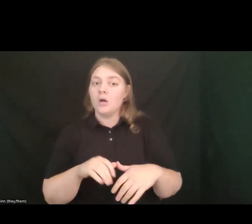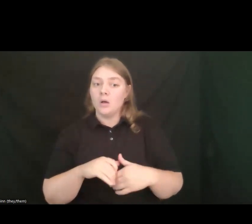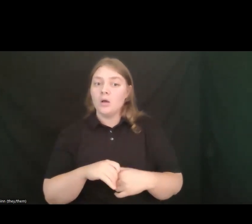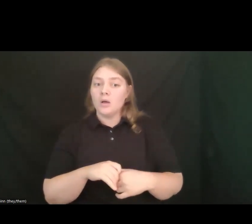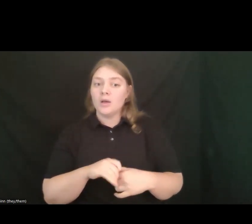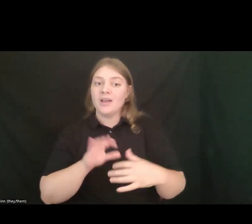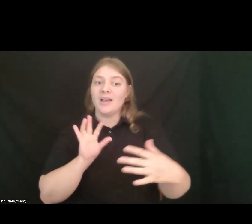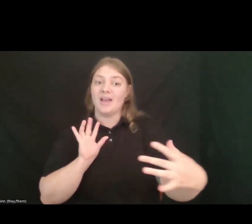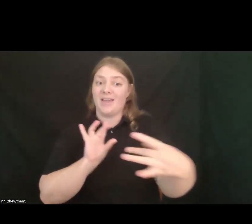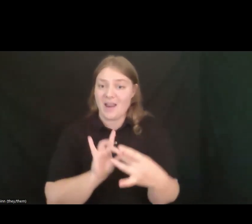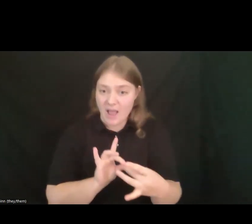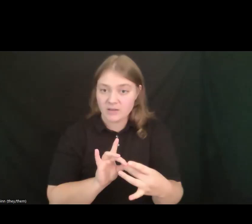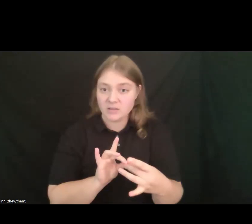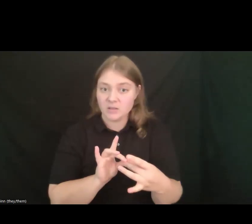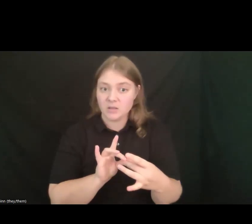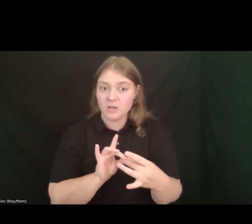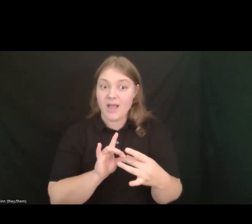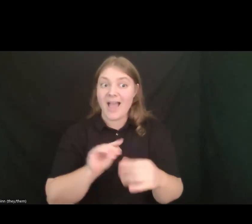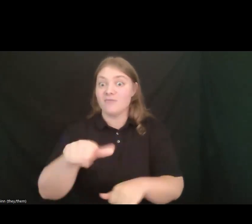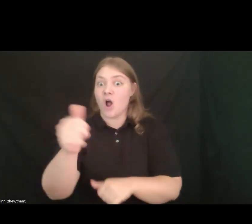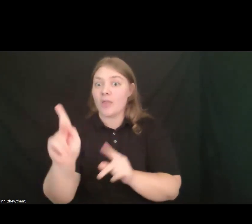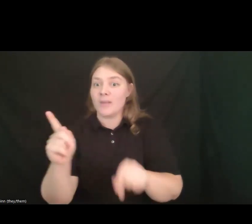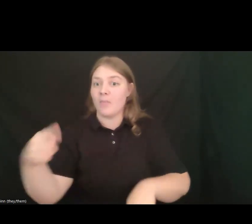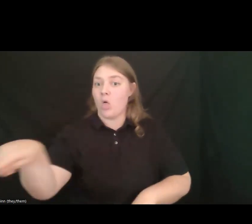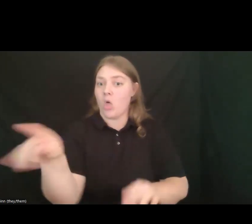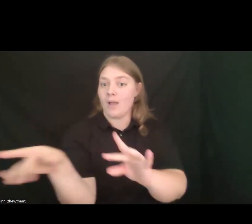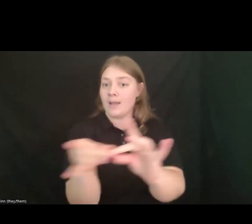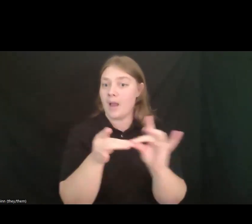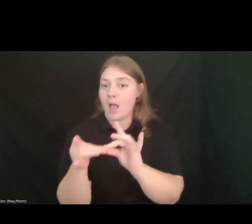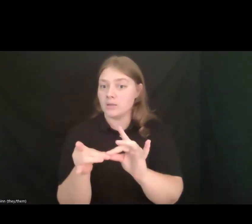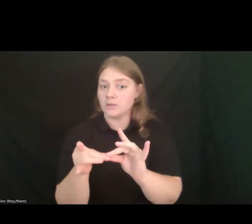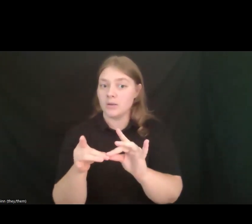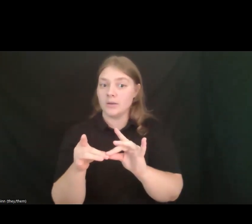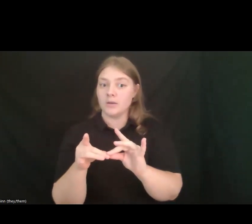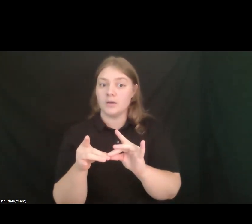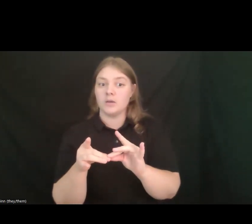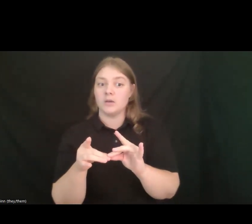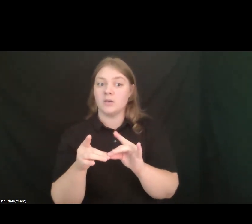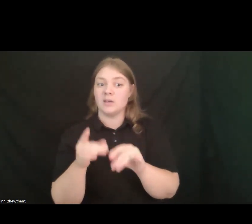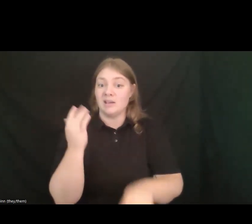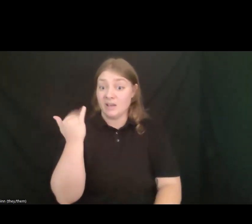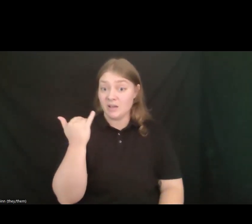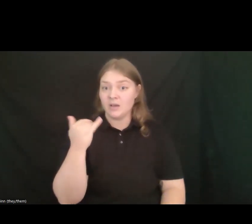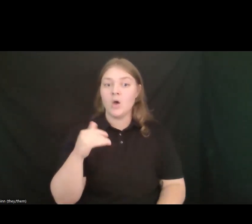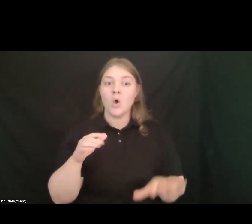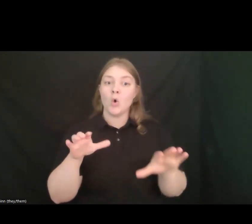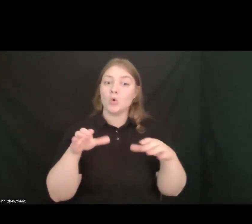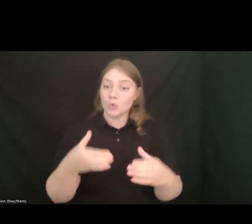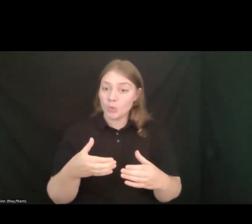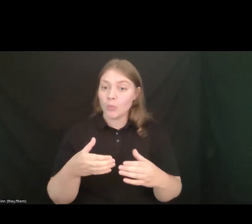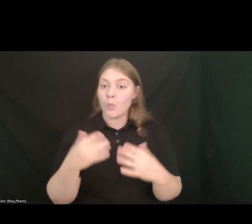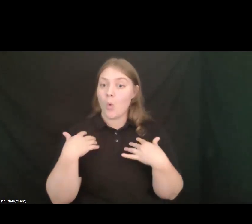for others to connect where in the group because um doing group well programs it takes the stigma